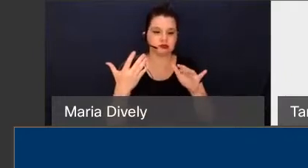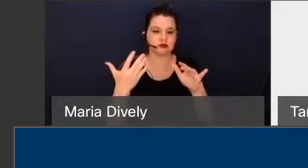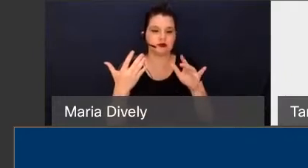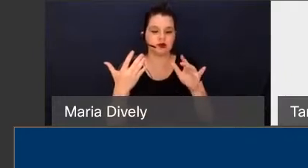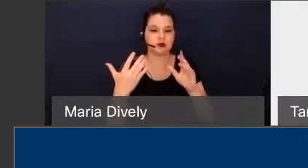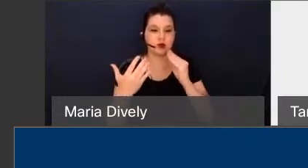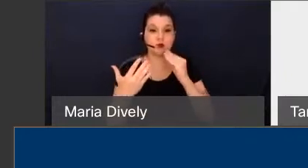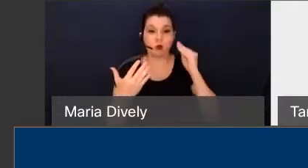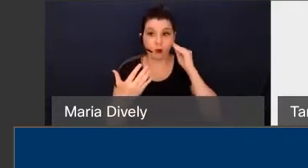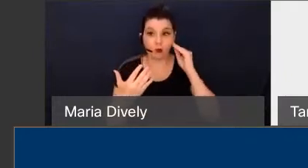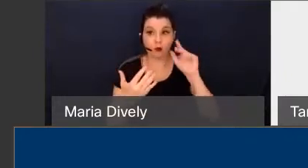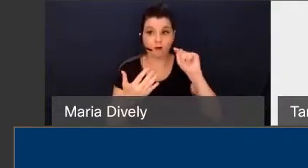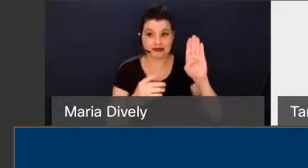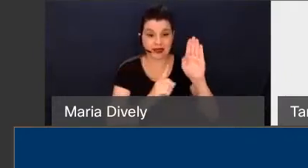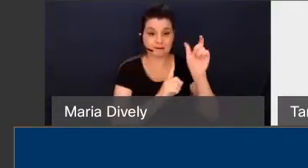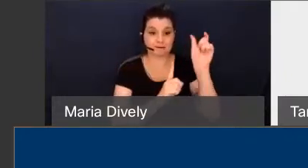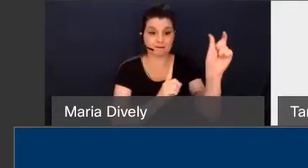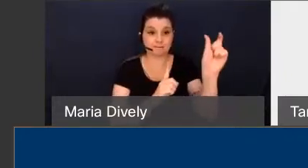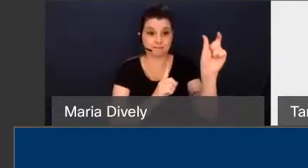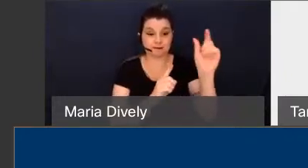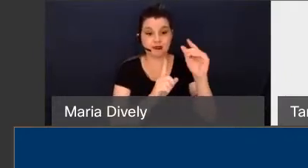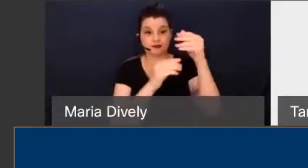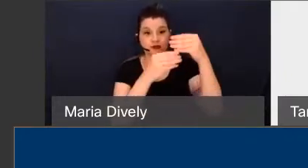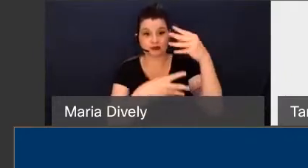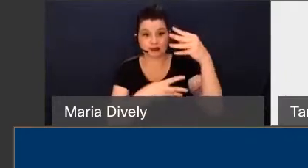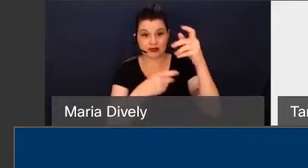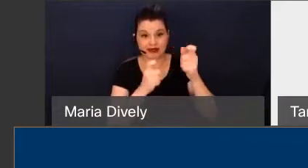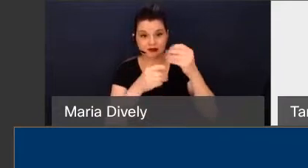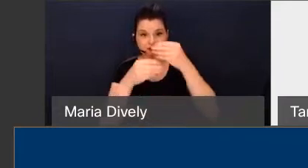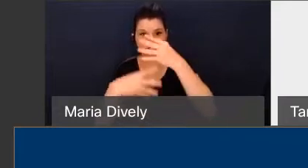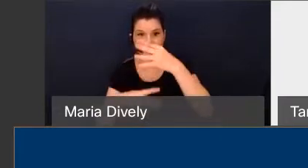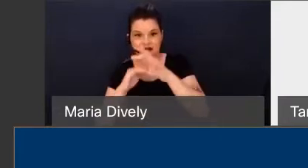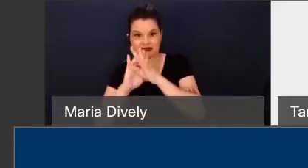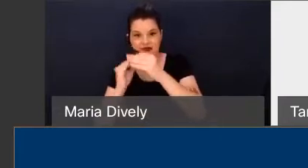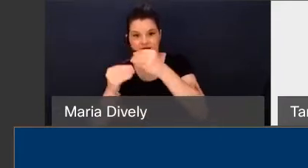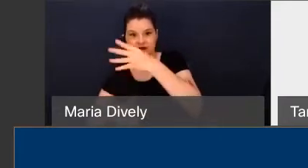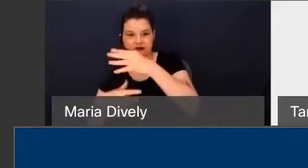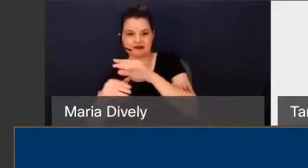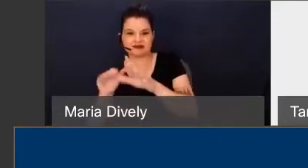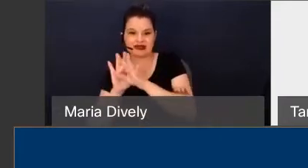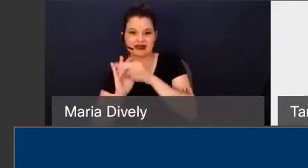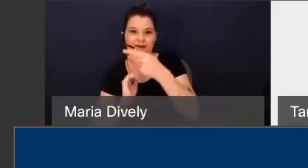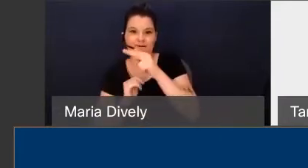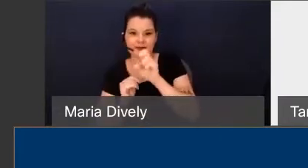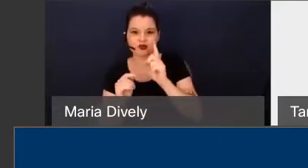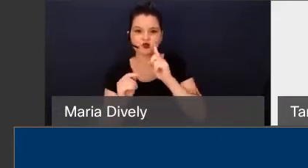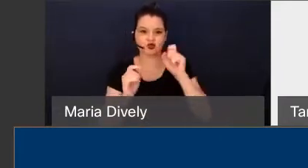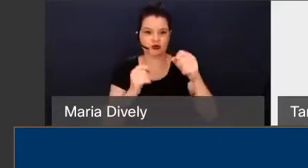the home tab to editing, to select- to selection pane. And that's what that image there is showing, that you can kind of drill down